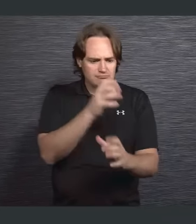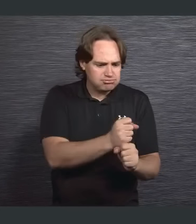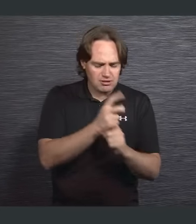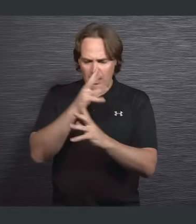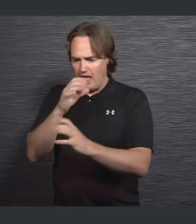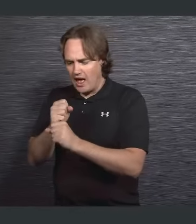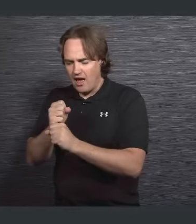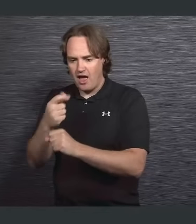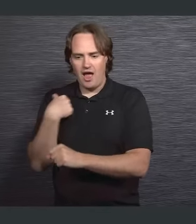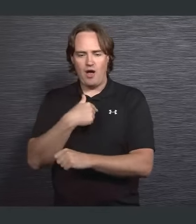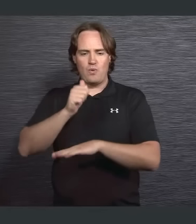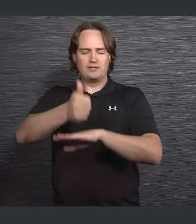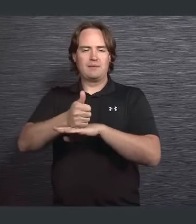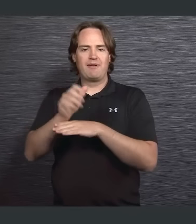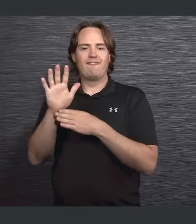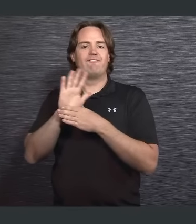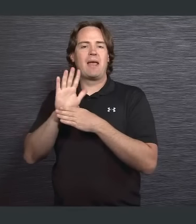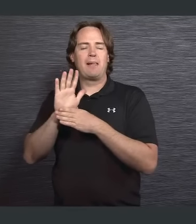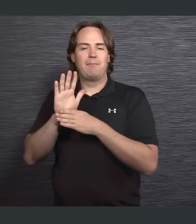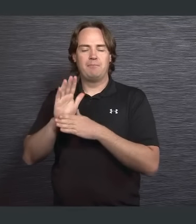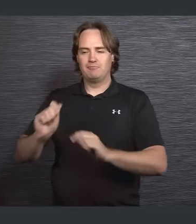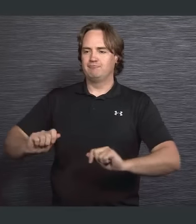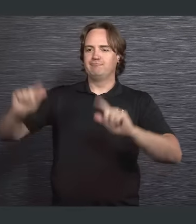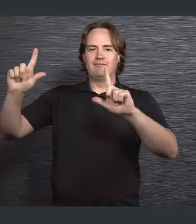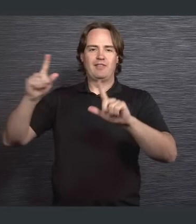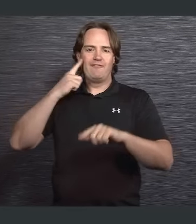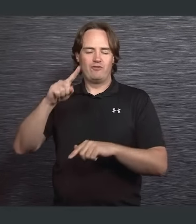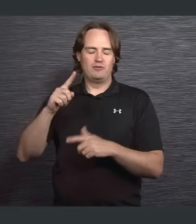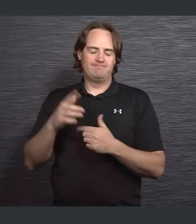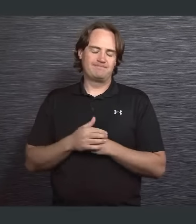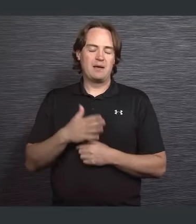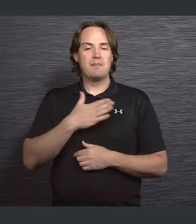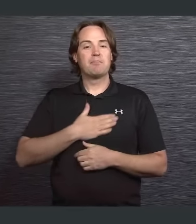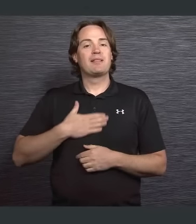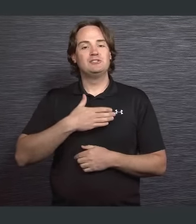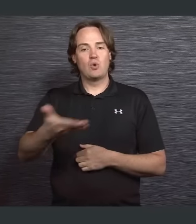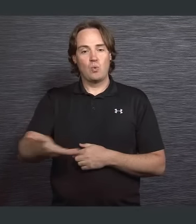To talk about the film, please welcome Sanford, Asad,